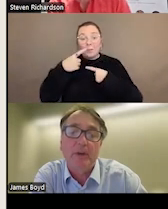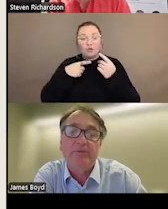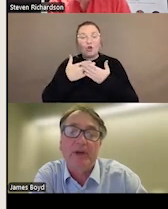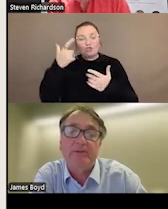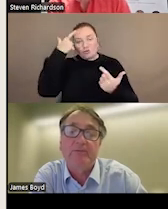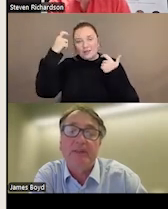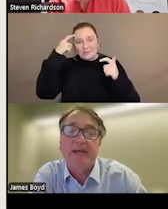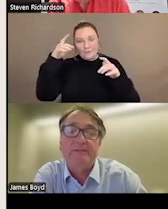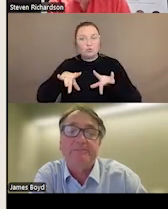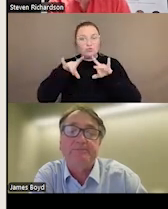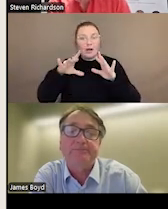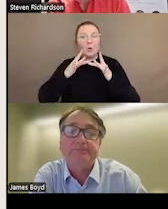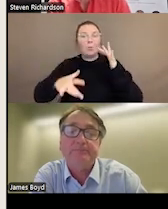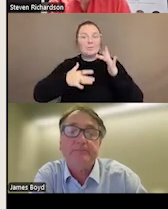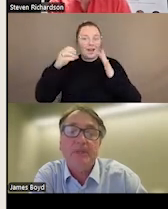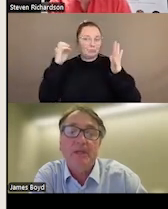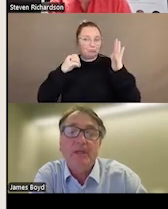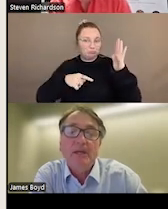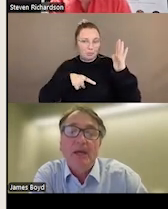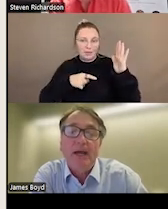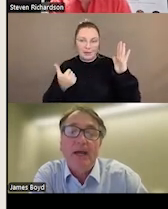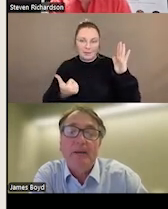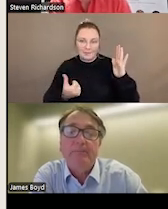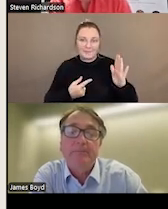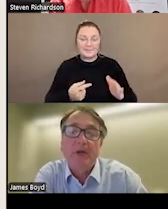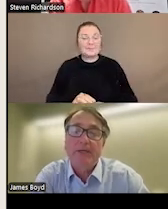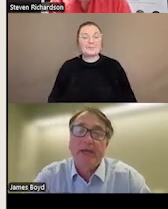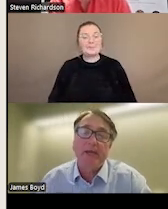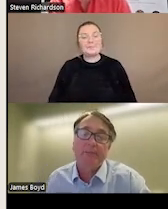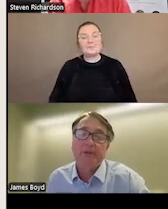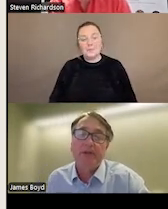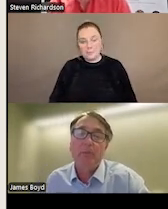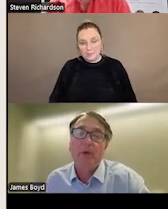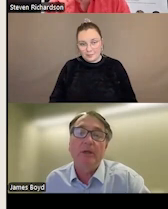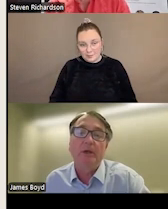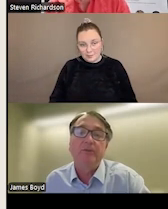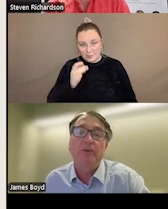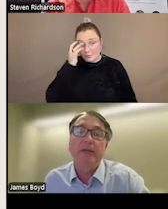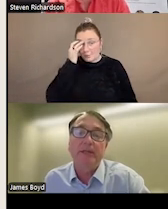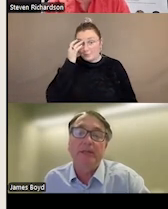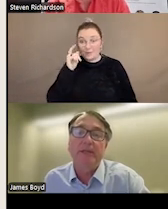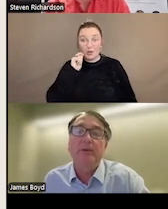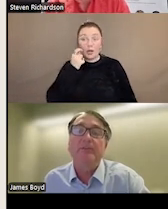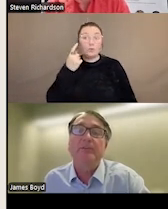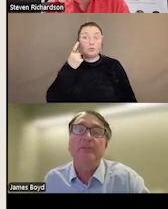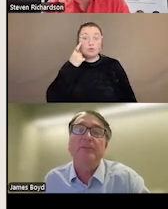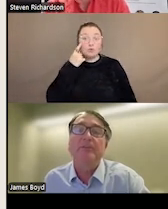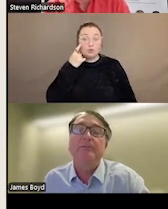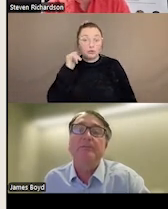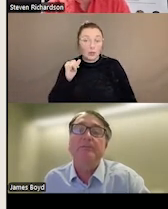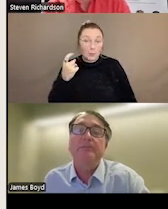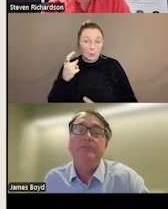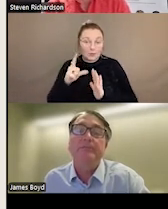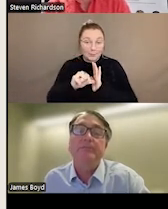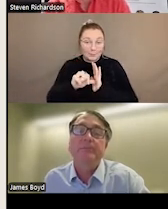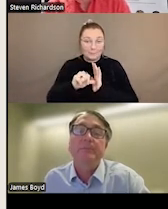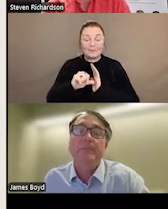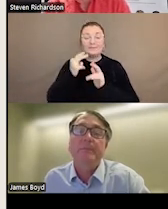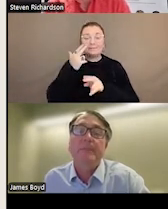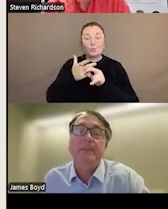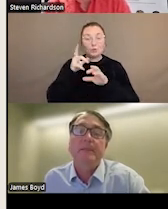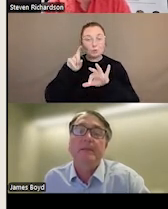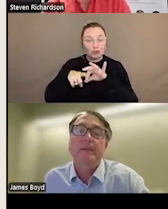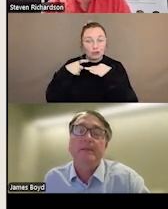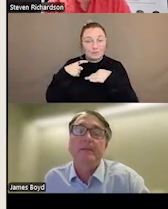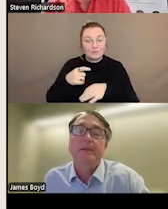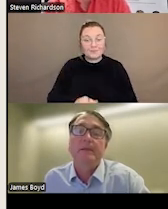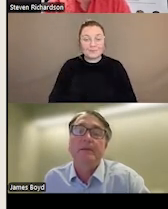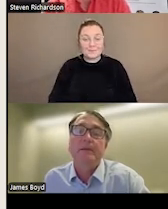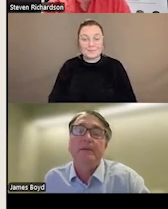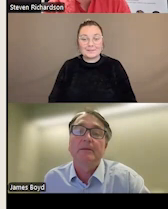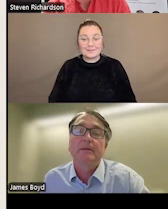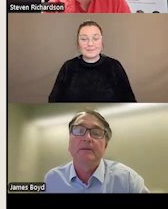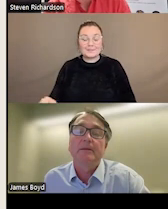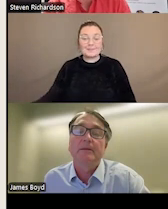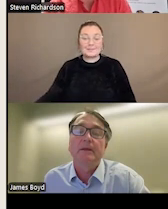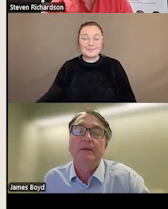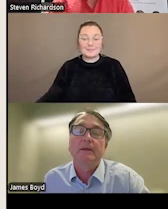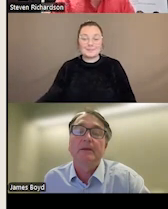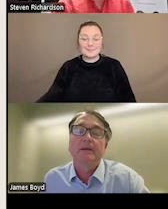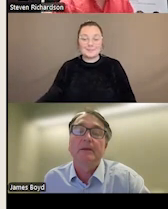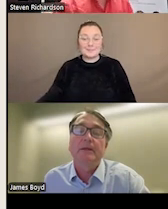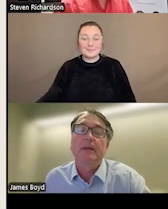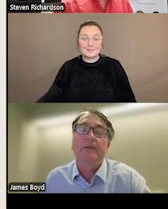website for that. OK, I'm going to have one last look in the questions. OK,